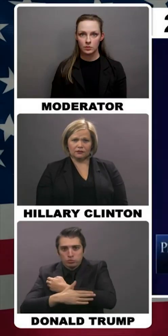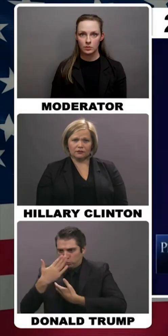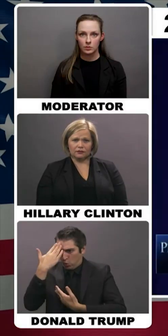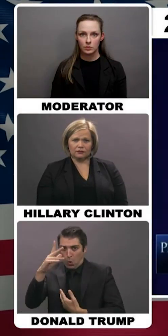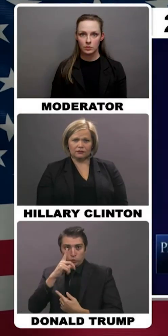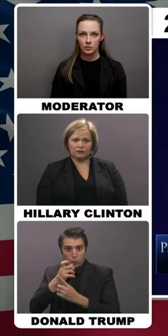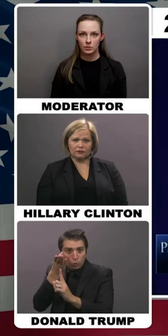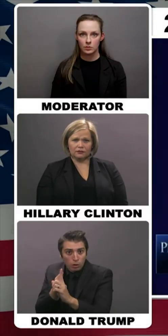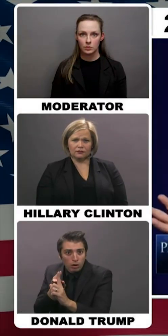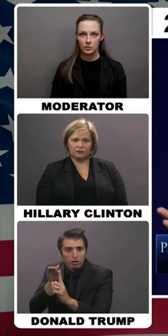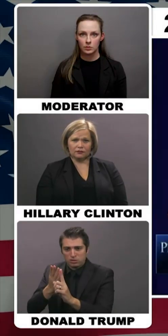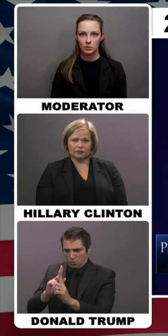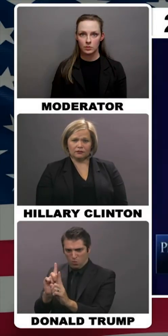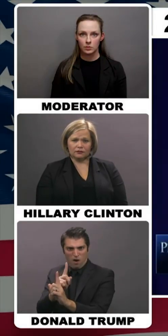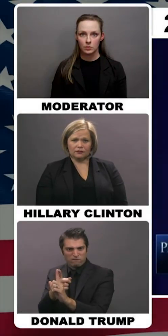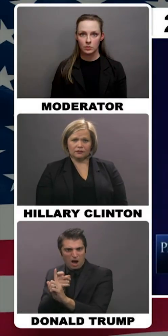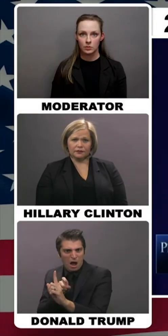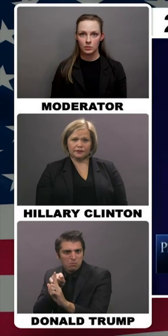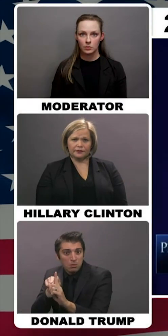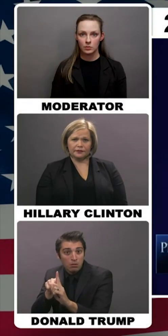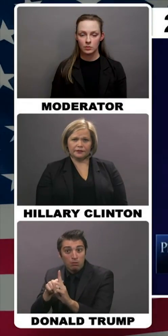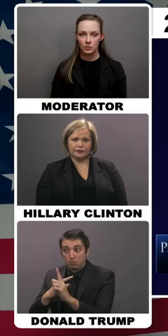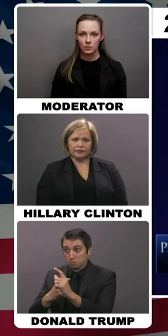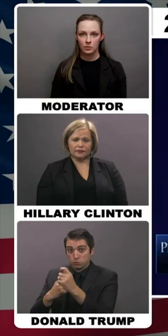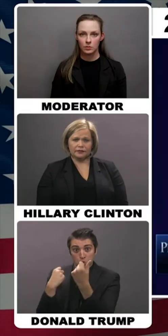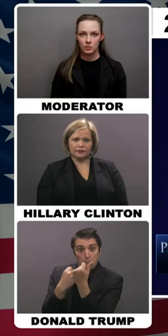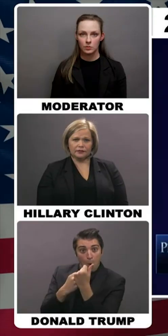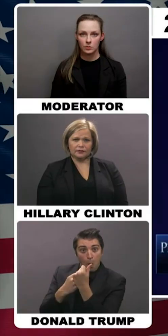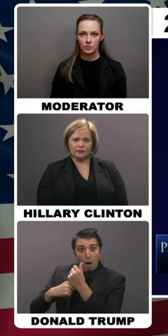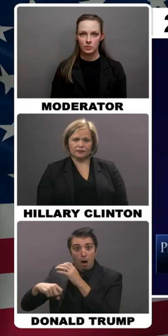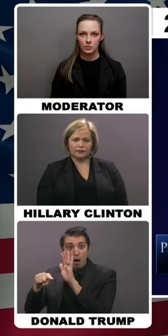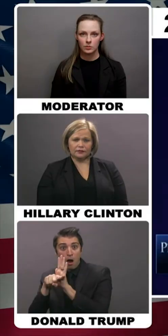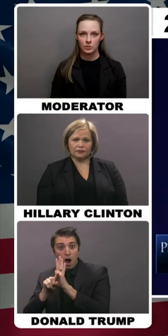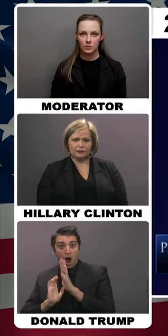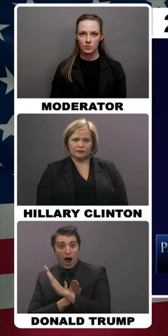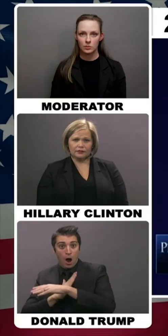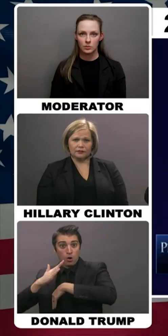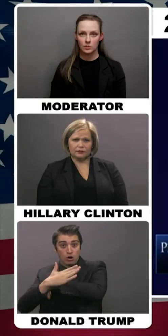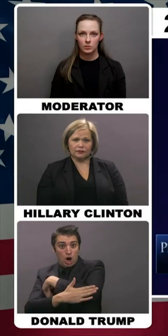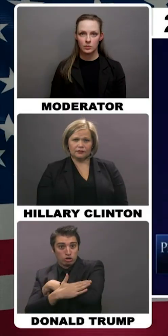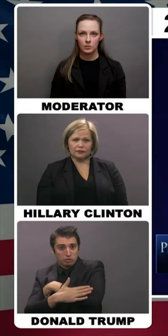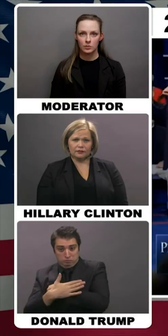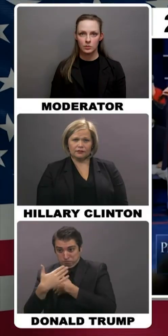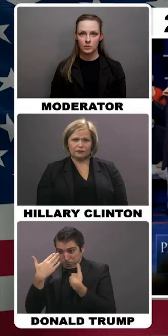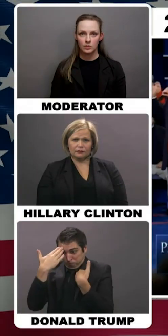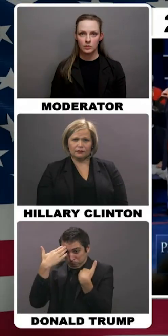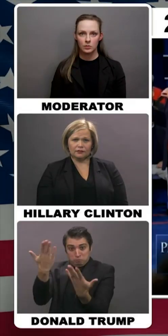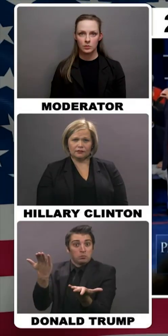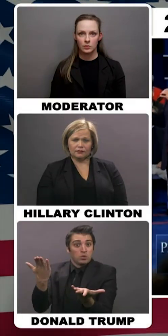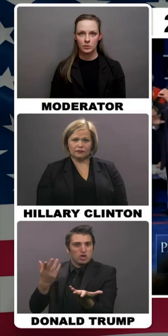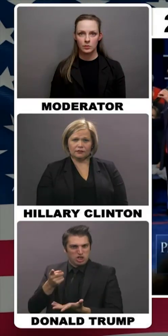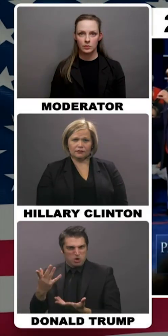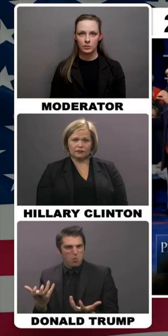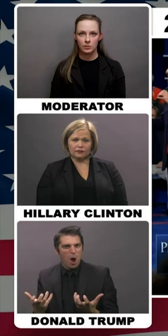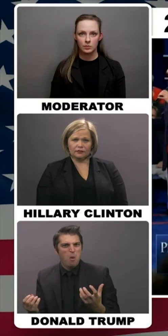what their feelings about our country is. And she wants 550% more. This is gonna be the great Trojan Horse of all time.